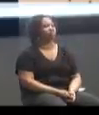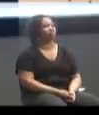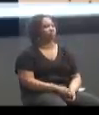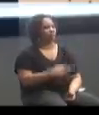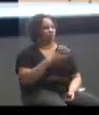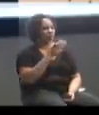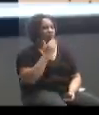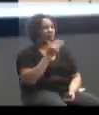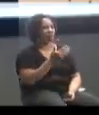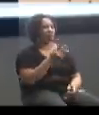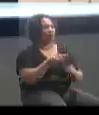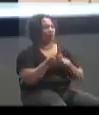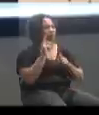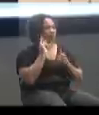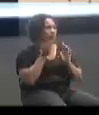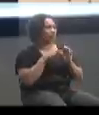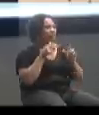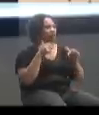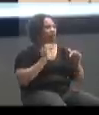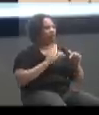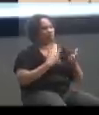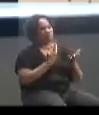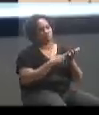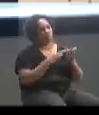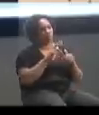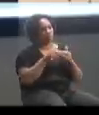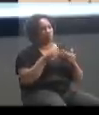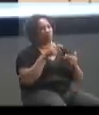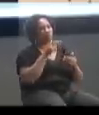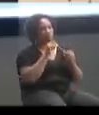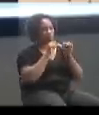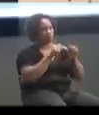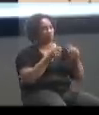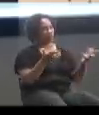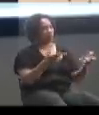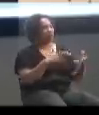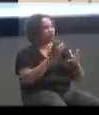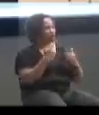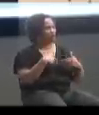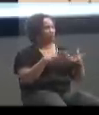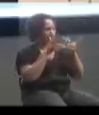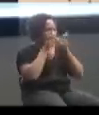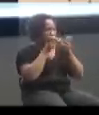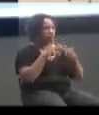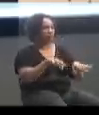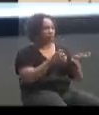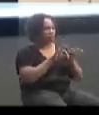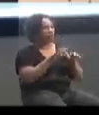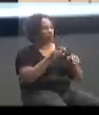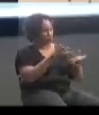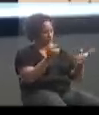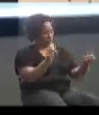I WANT TO THANK YOU FOR JOINING OUR DISCUSSION ON SUSTAINABILITY, FOR BEING HERE TO LISTEN.